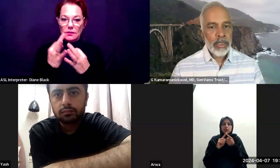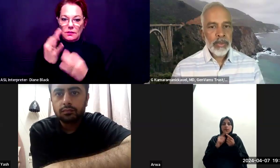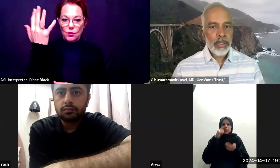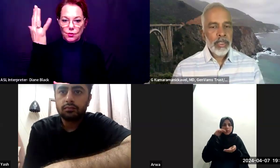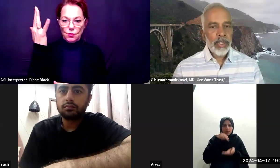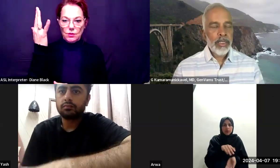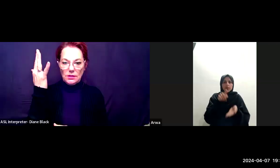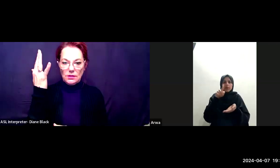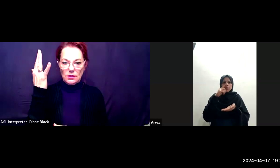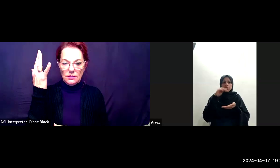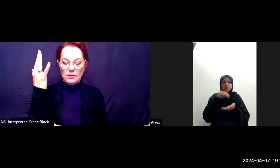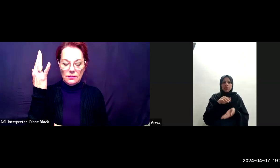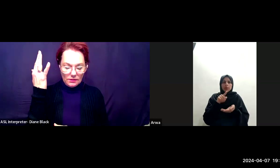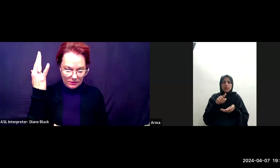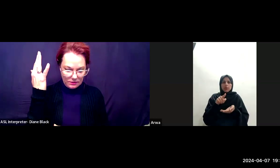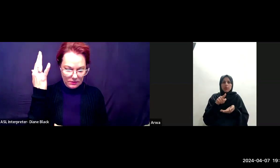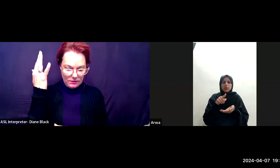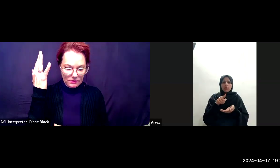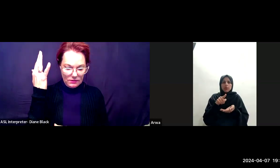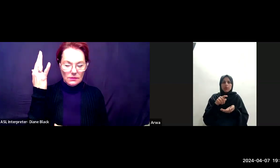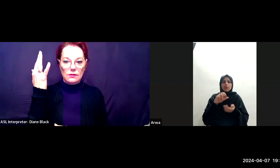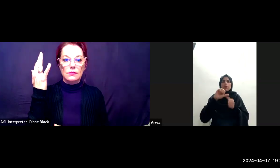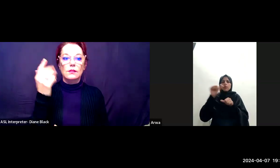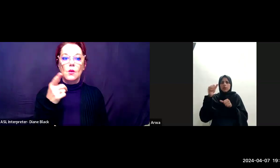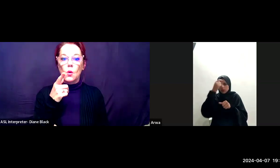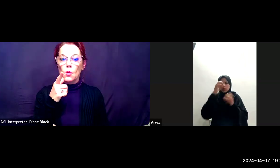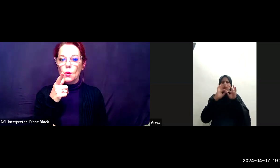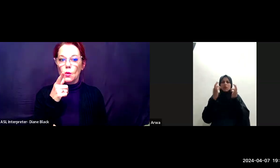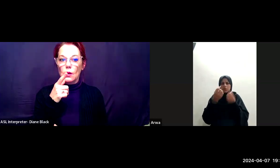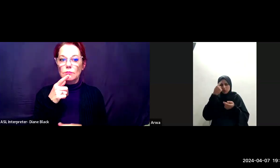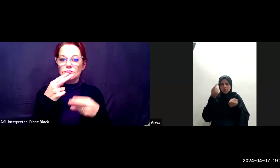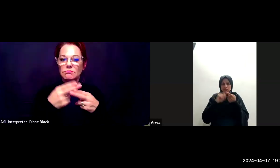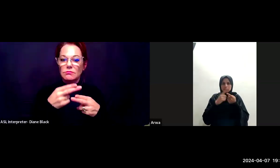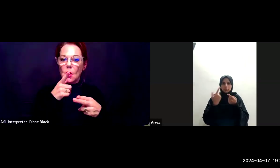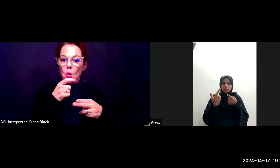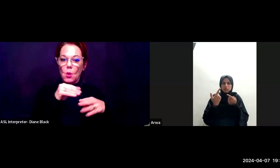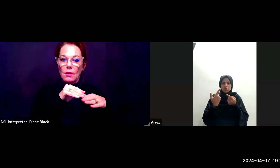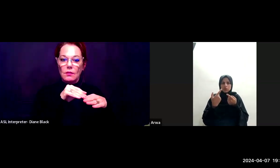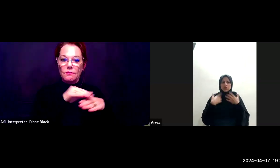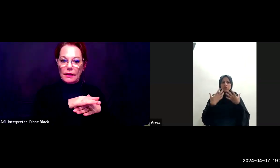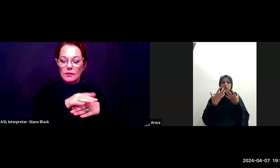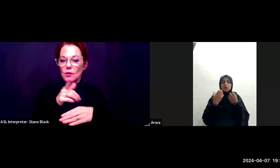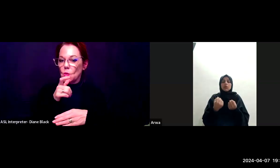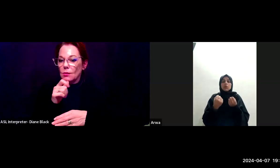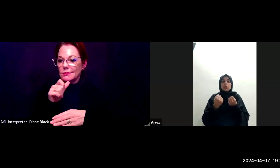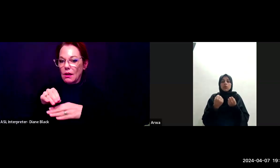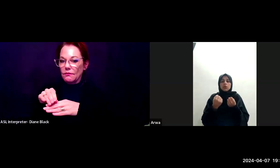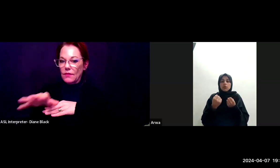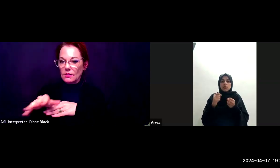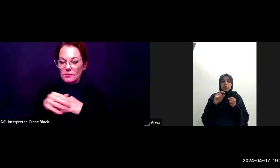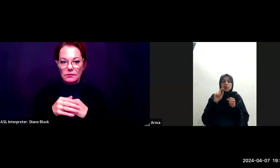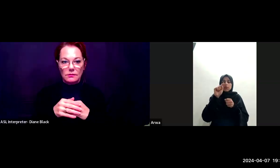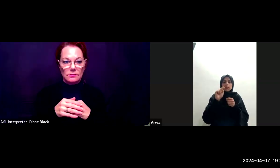in and others are not affected in his family. and when we ran through some of the genes